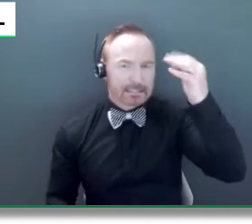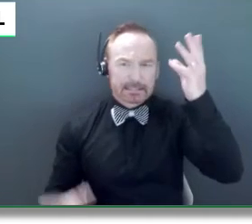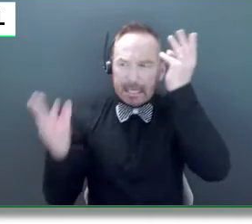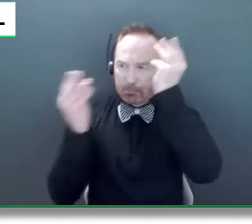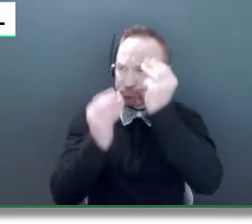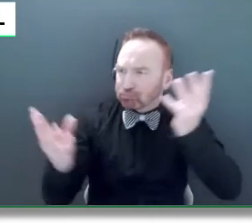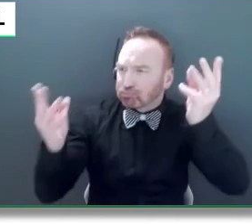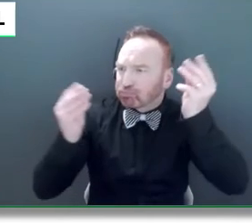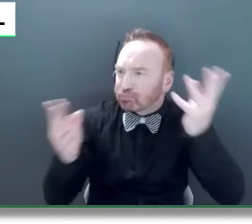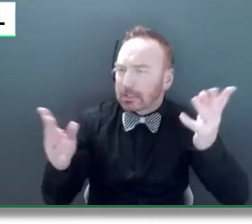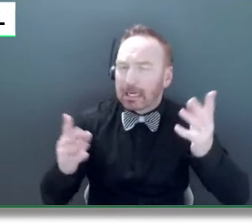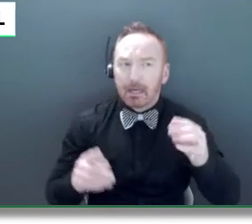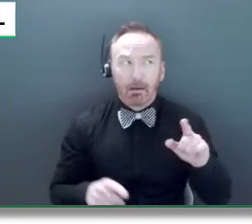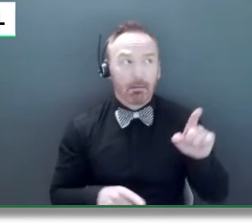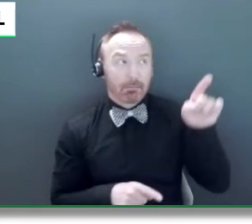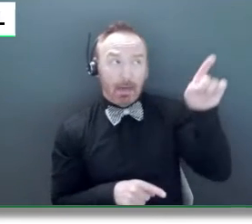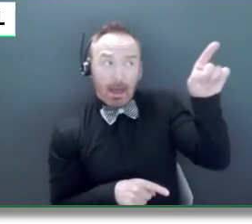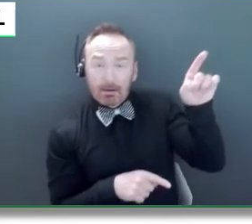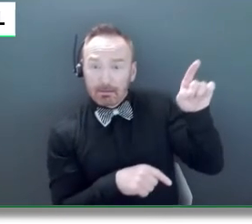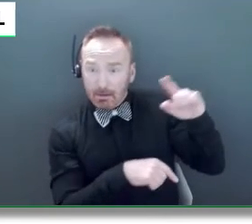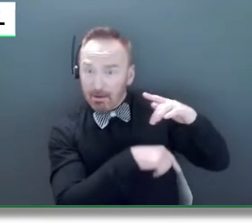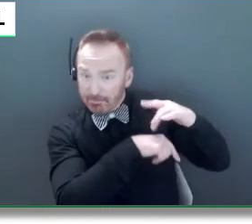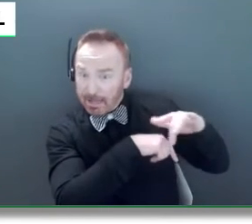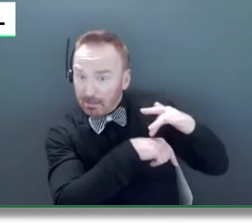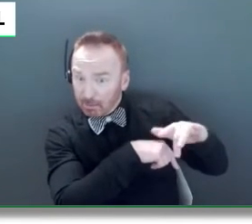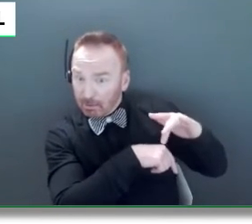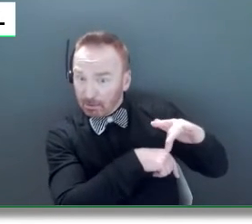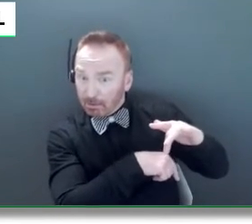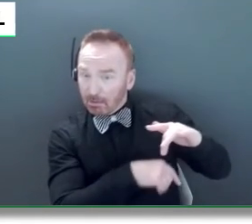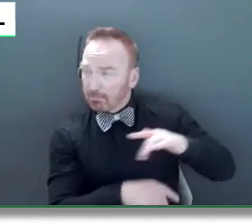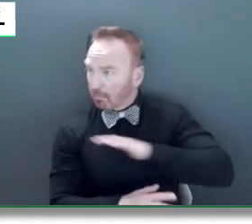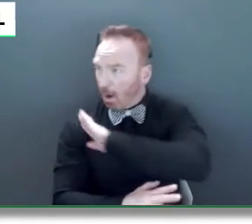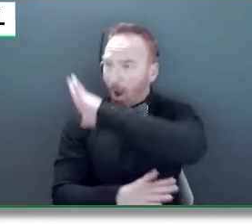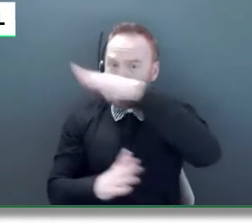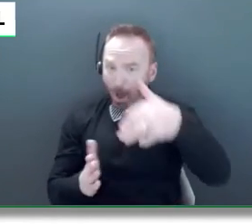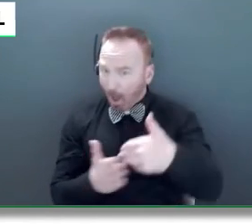of all abilities. Um and that's one of the